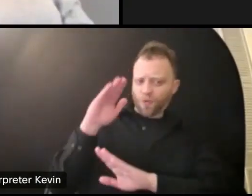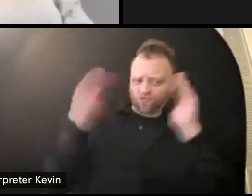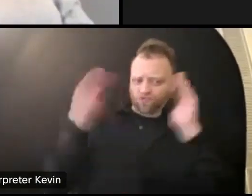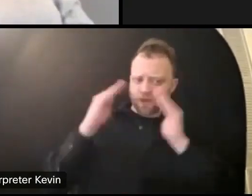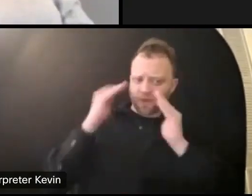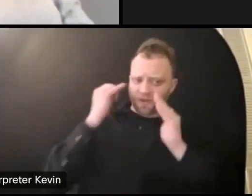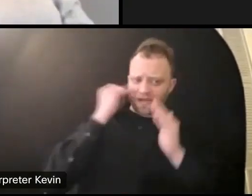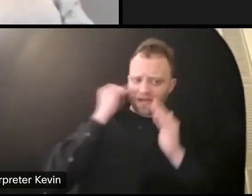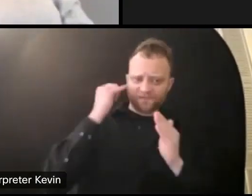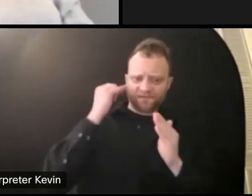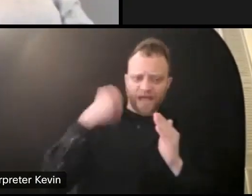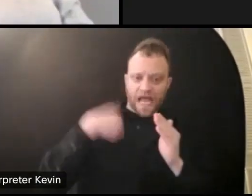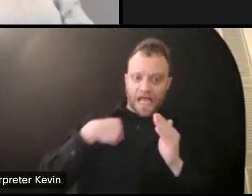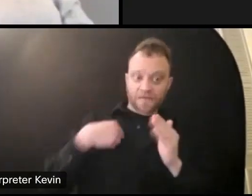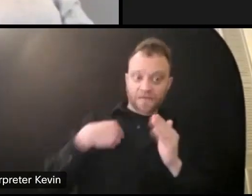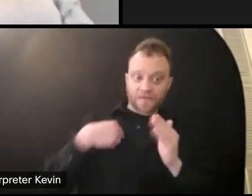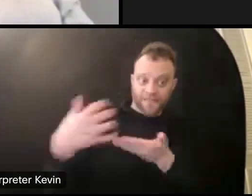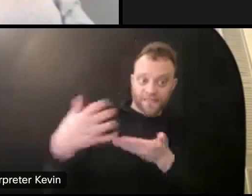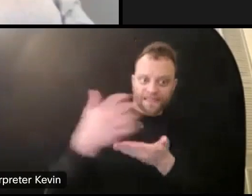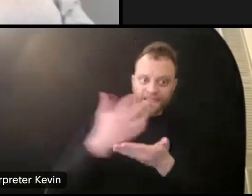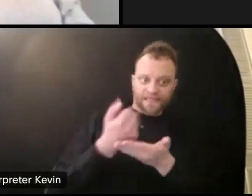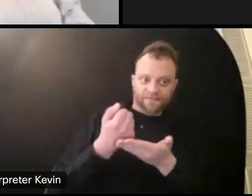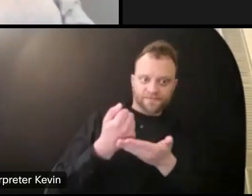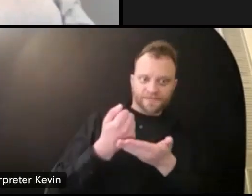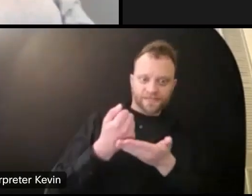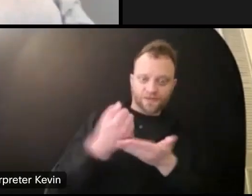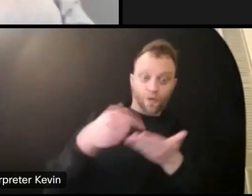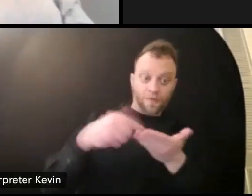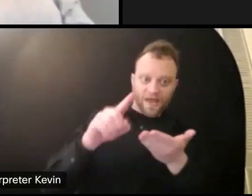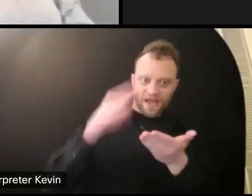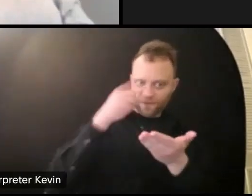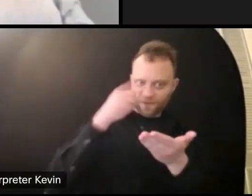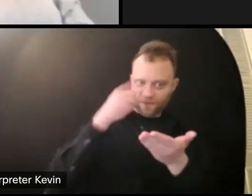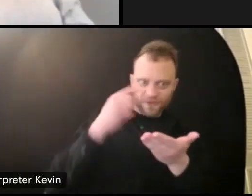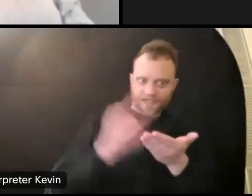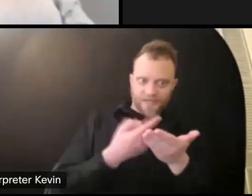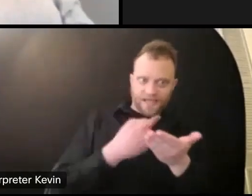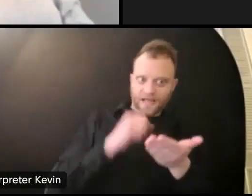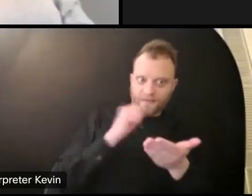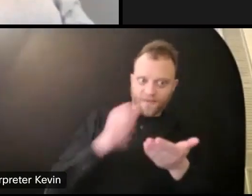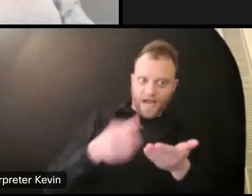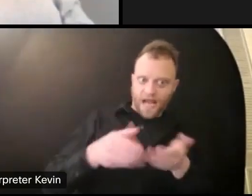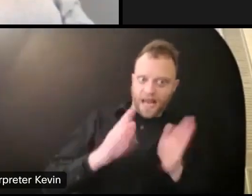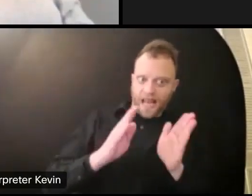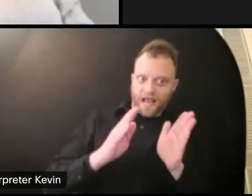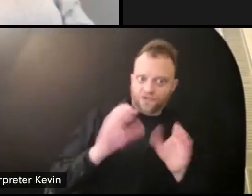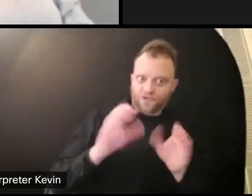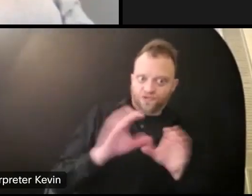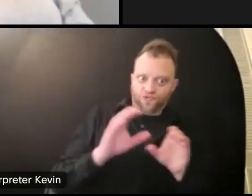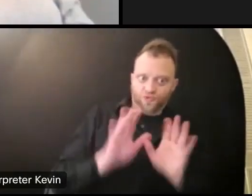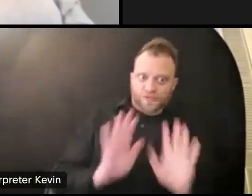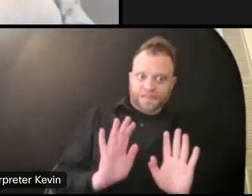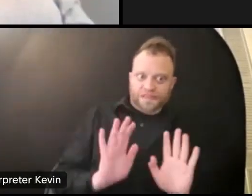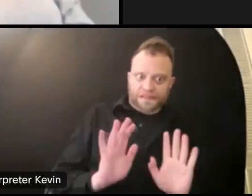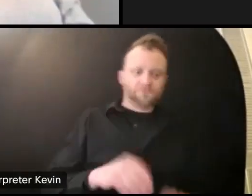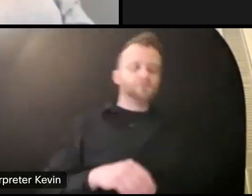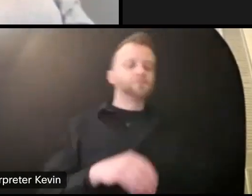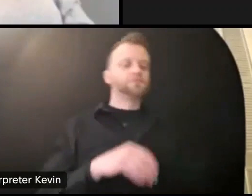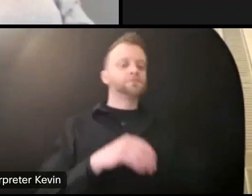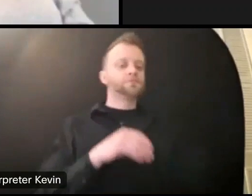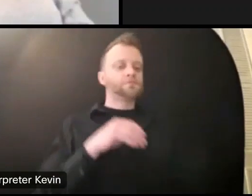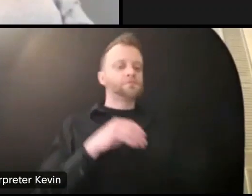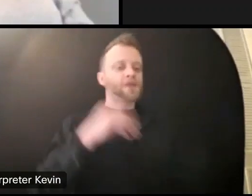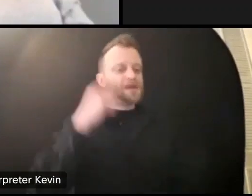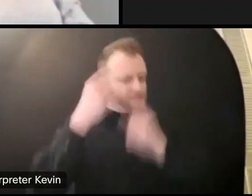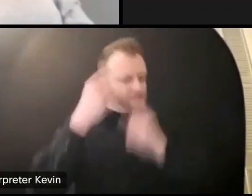do. (Boese) I would also say too, though , think about: "Is the donation of food to the Commission